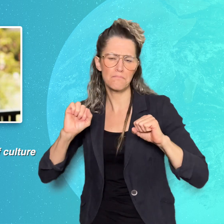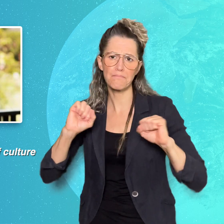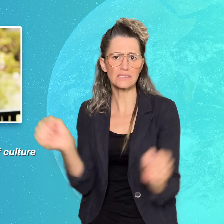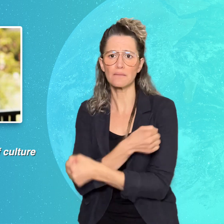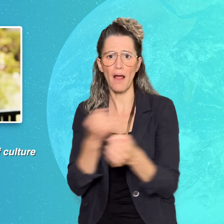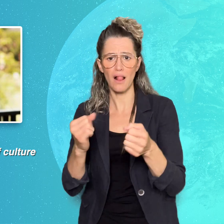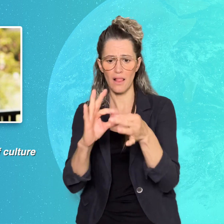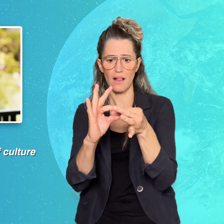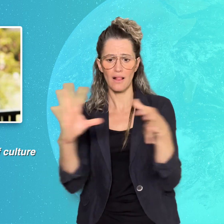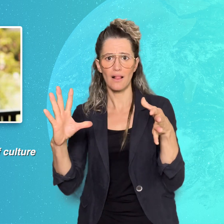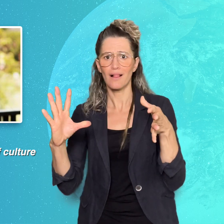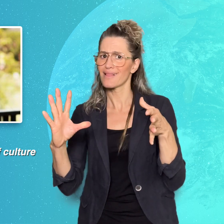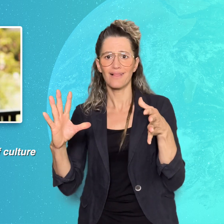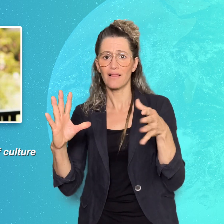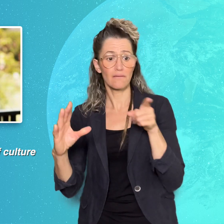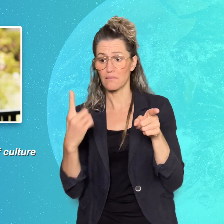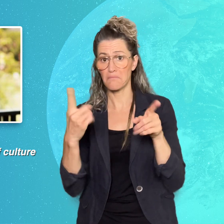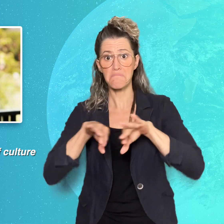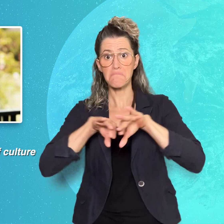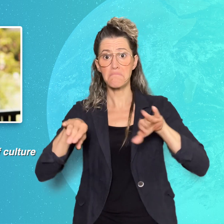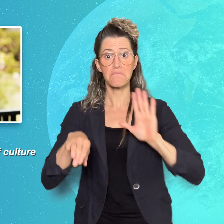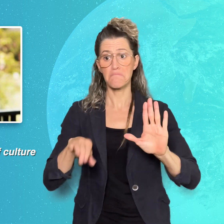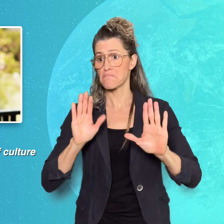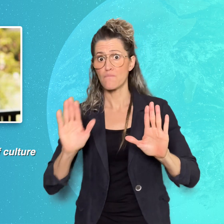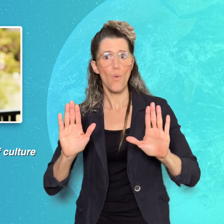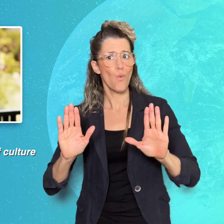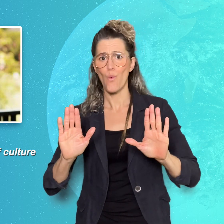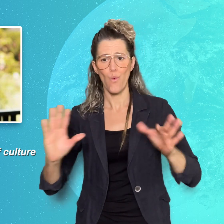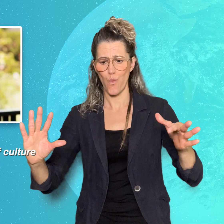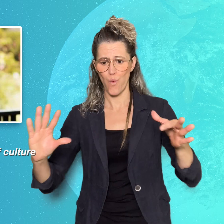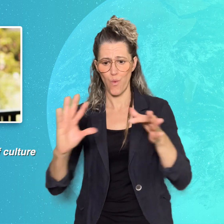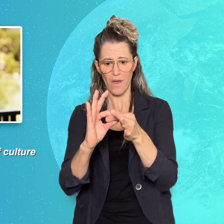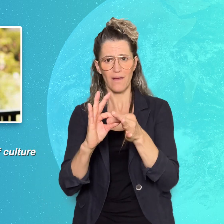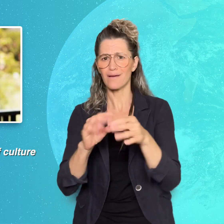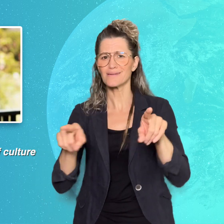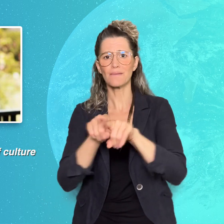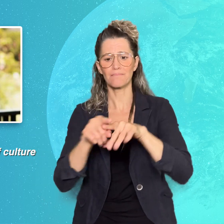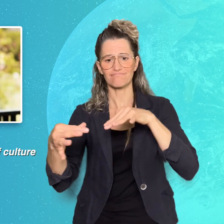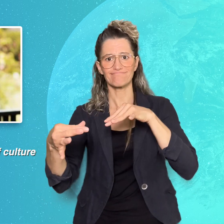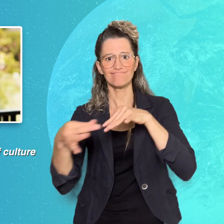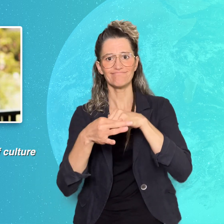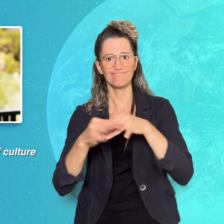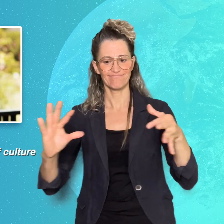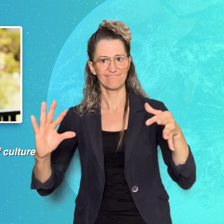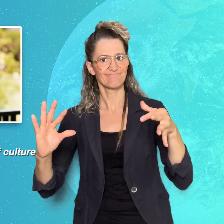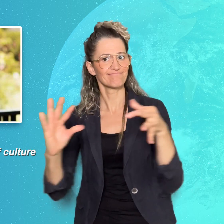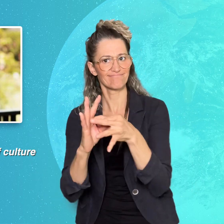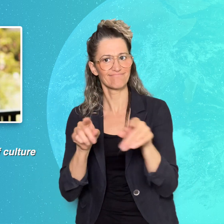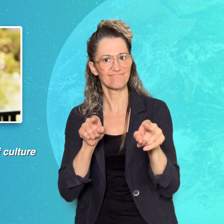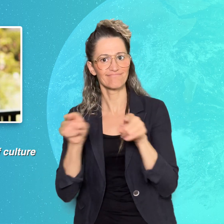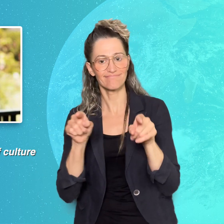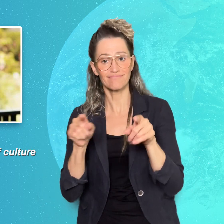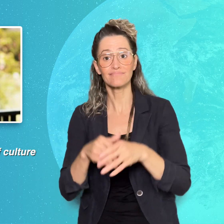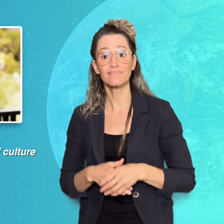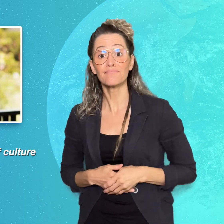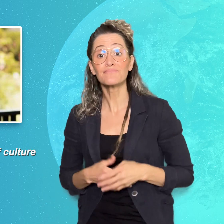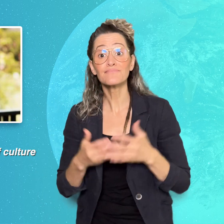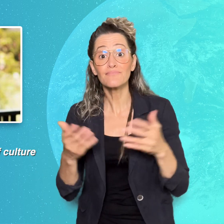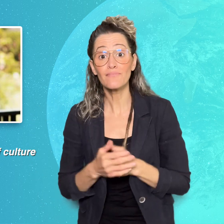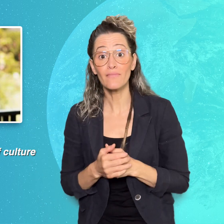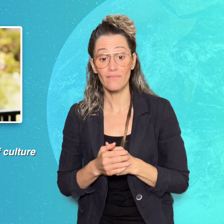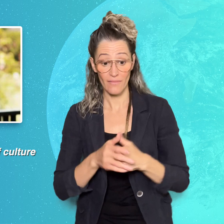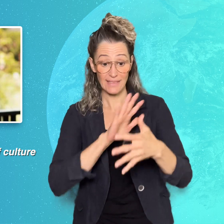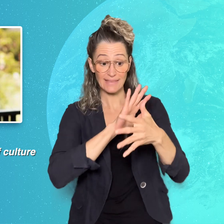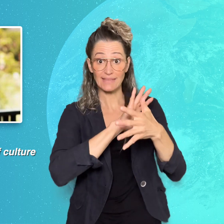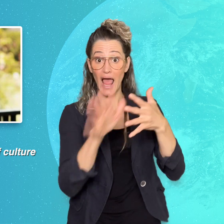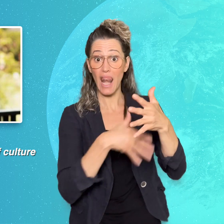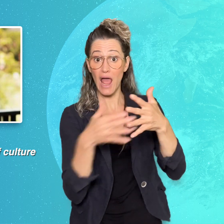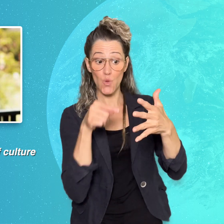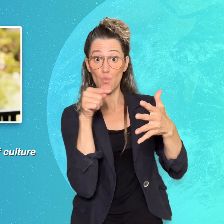one without the other; they are almost married. The language influences